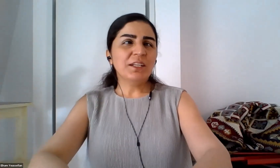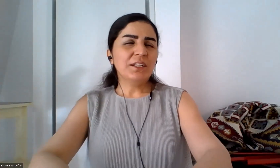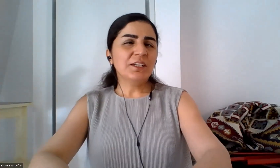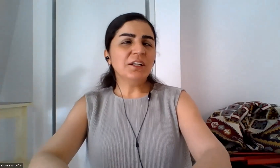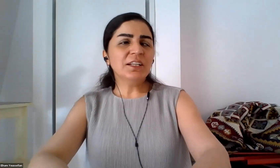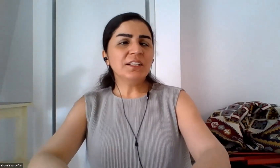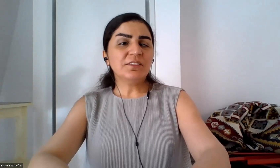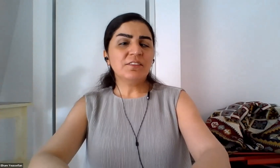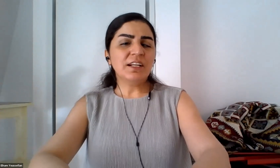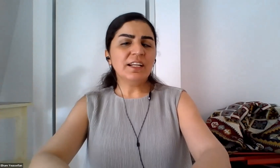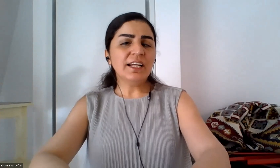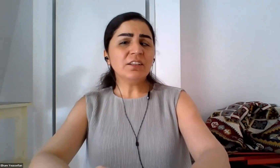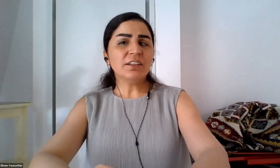Okay. All right. Then. Actually we're perfectly on time.